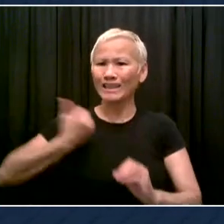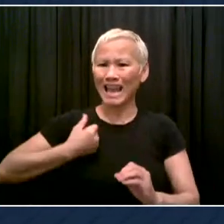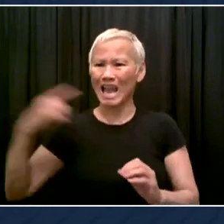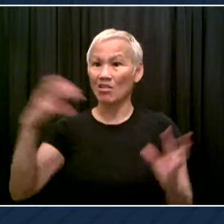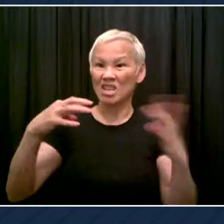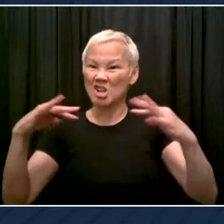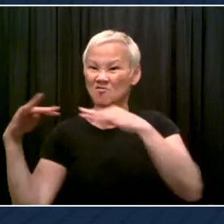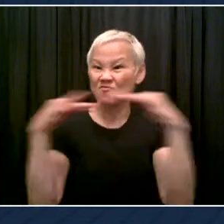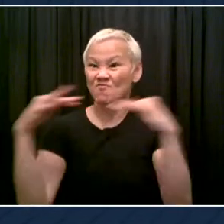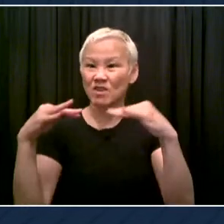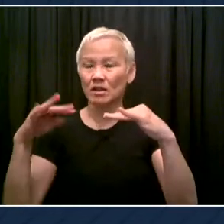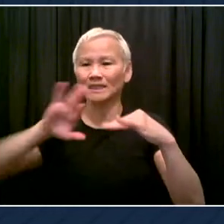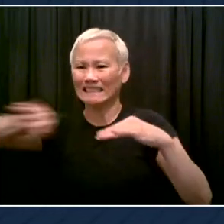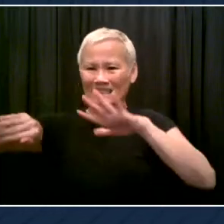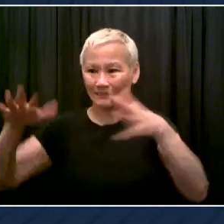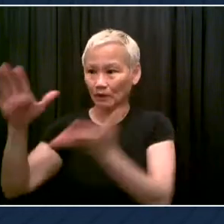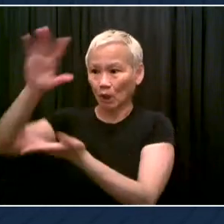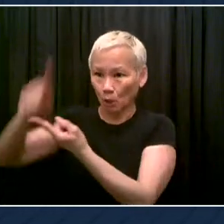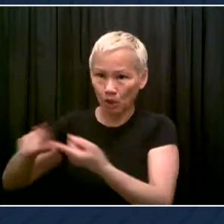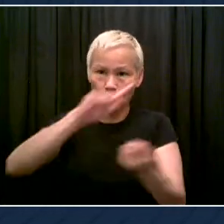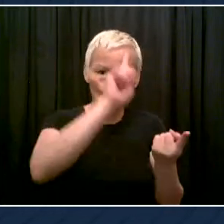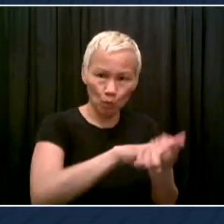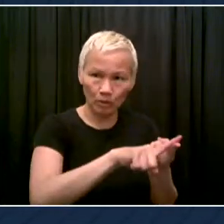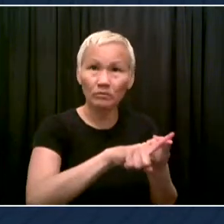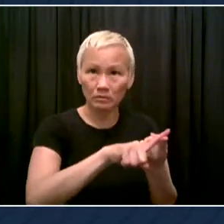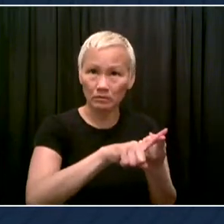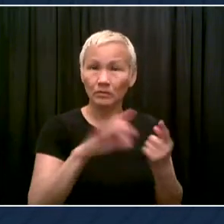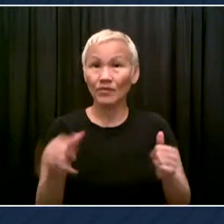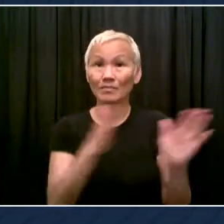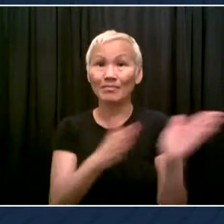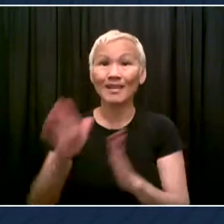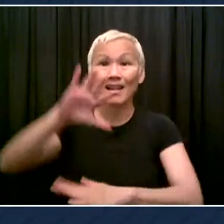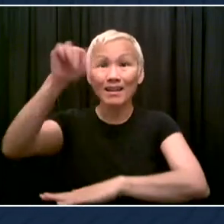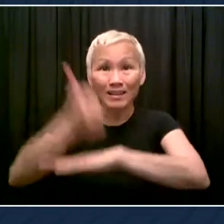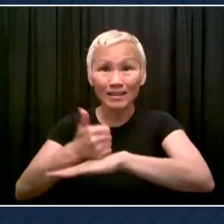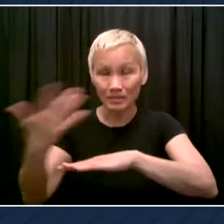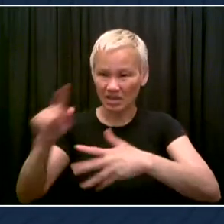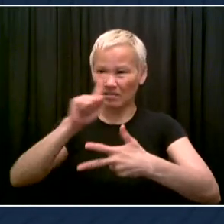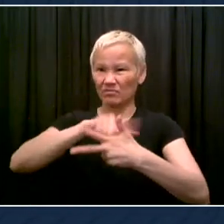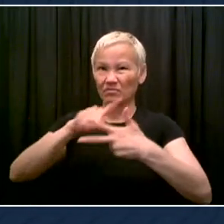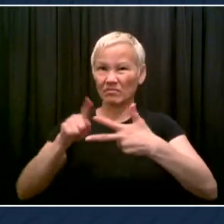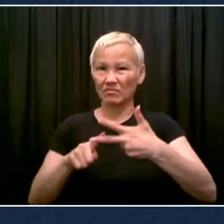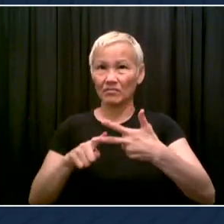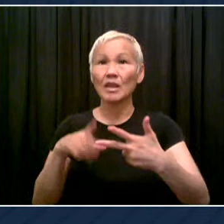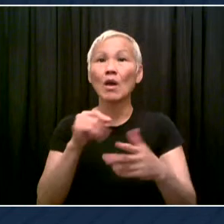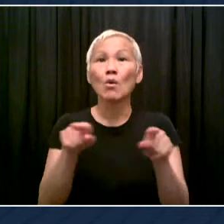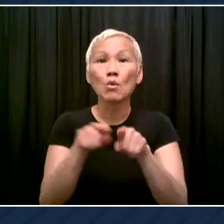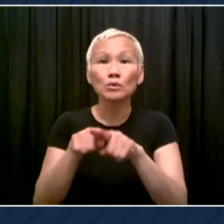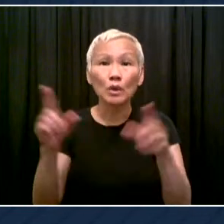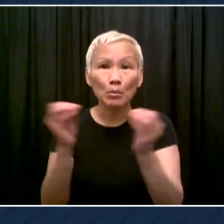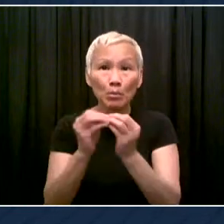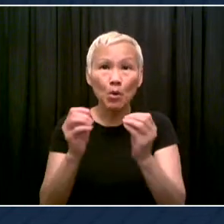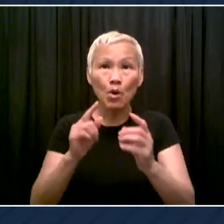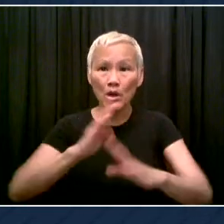OPERATIONS SAFE PARKS AND GANG FREE ZONES. ALL OF THESE TOGETHER WHETHER